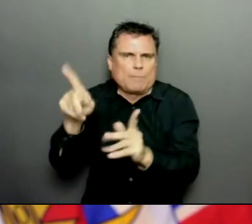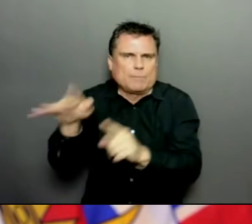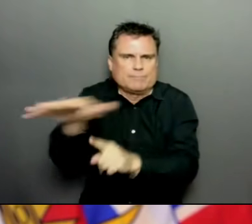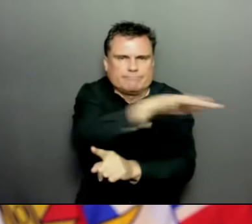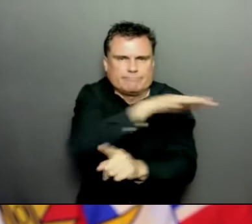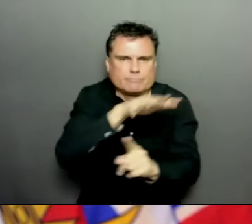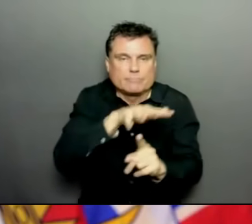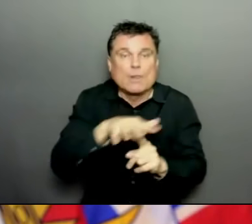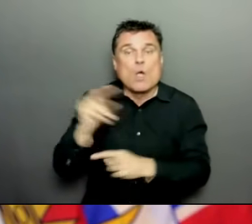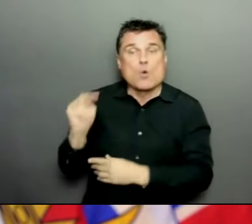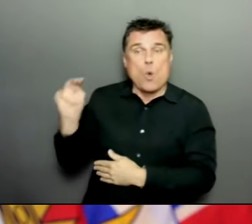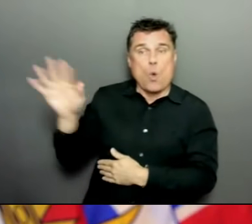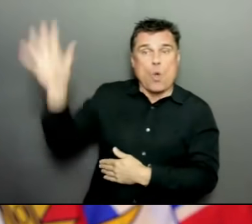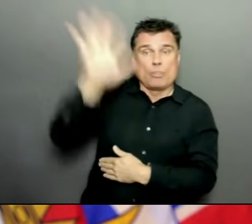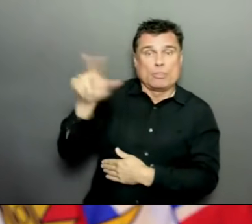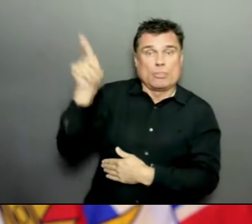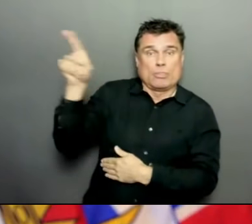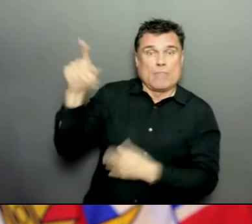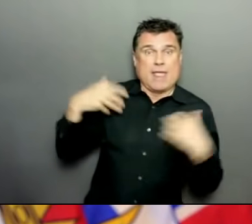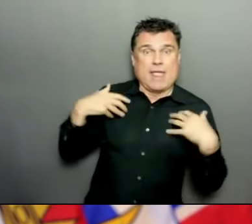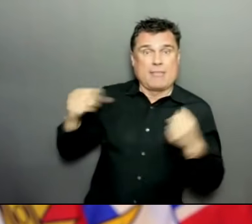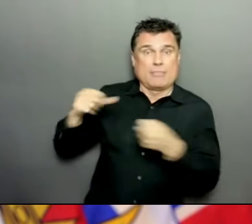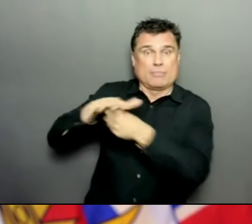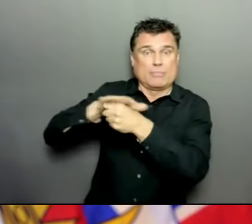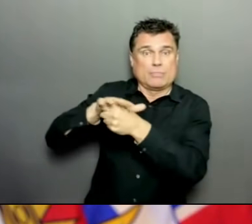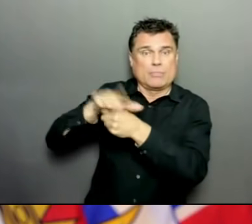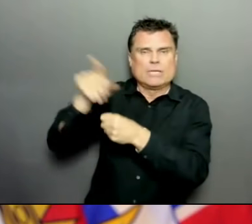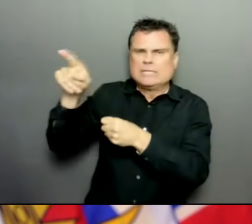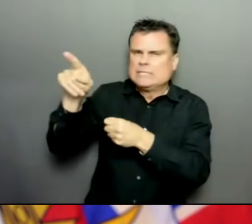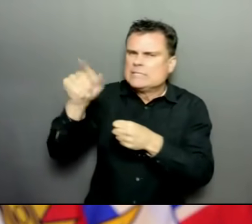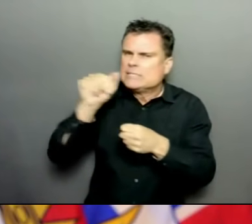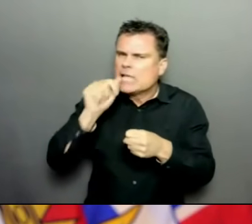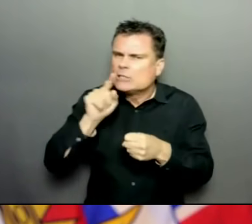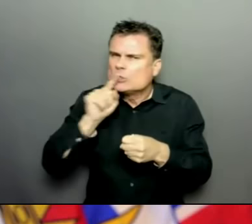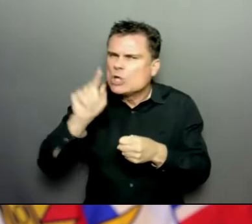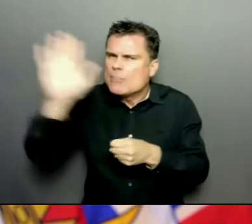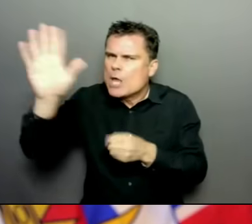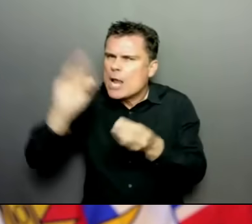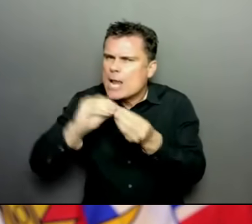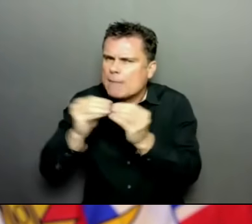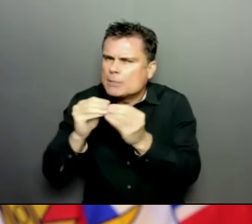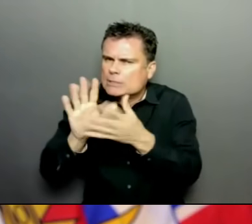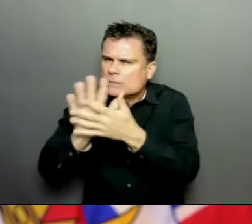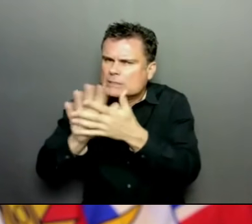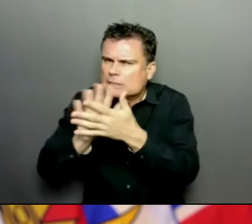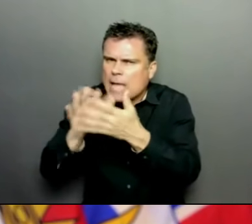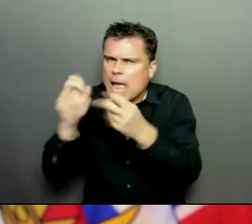have the active cases under active monitoring and Northern Health today.